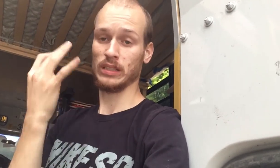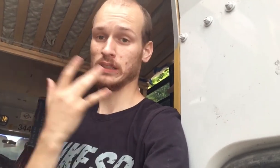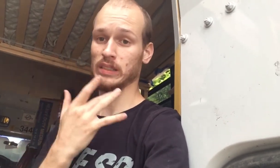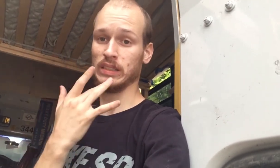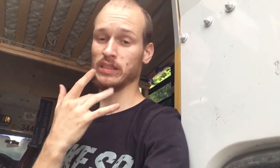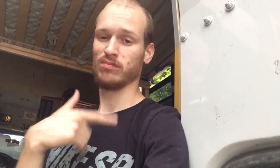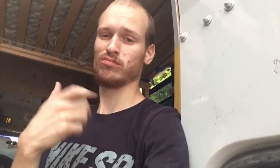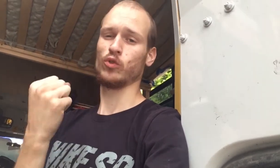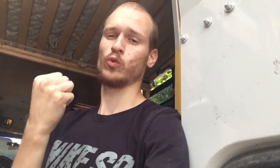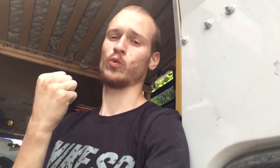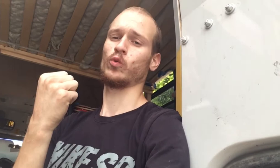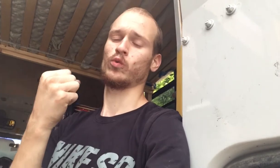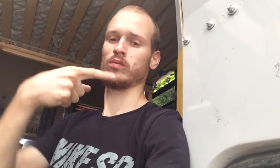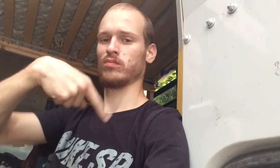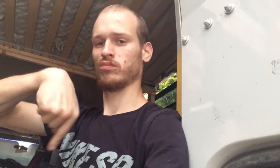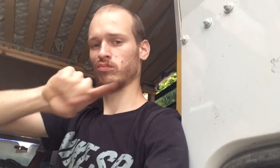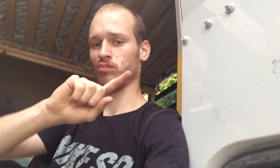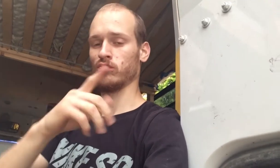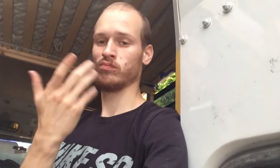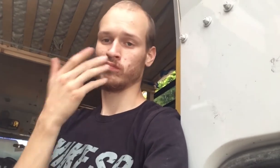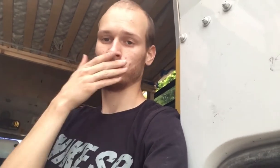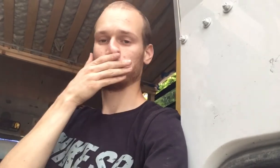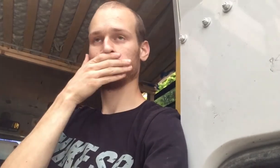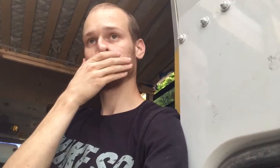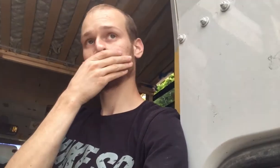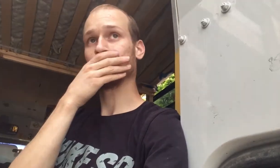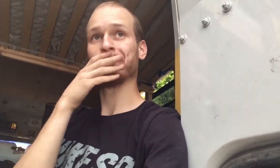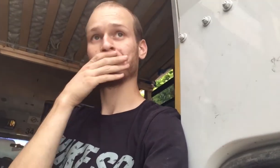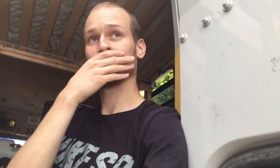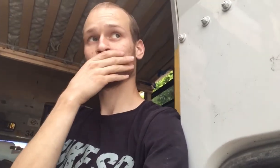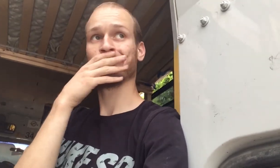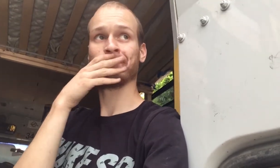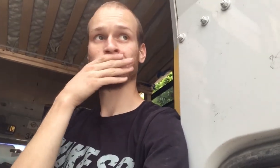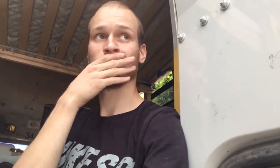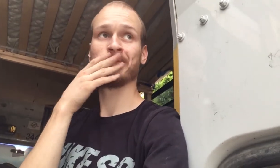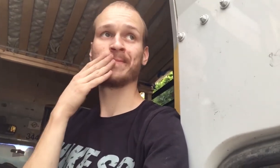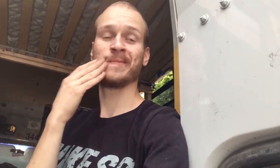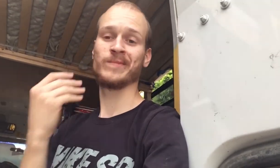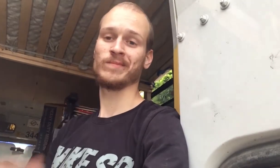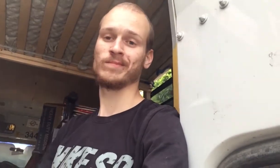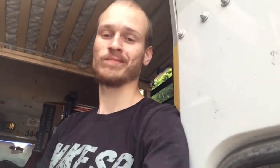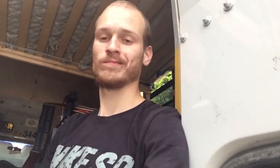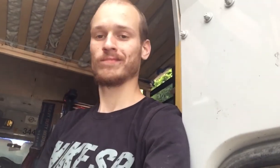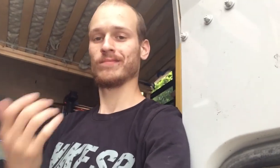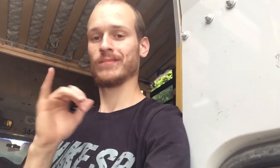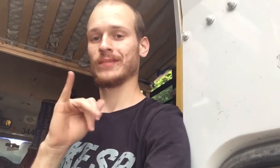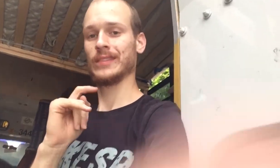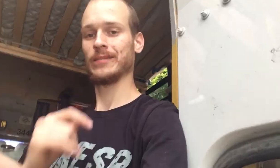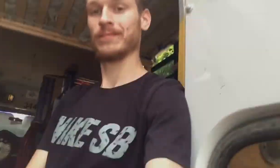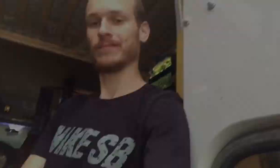If i have problems with my money, then on holding until next week. thats all i says.